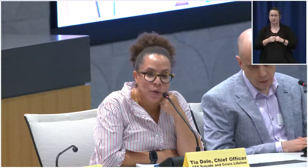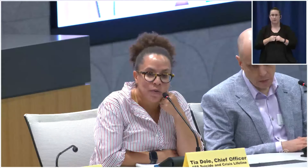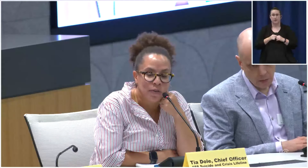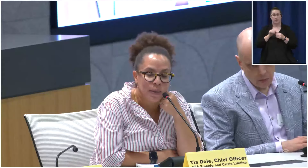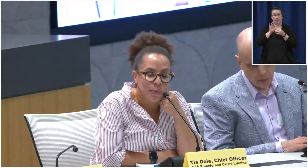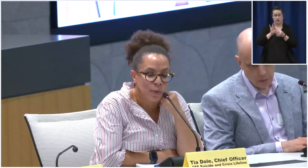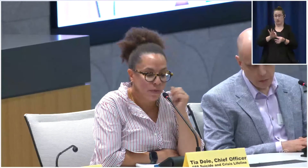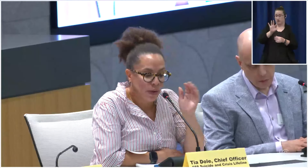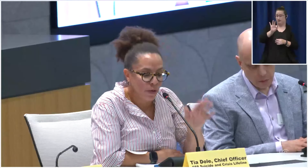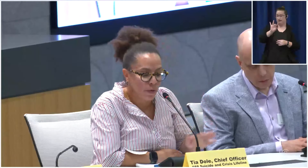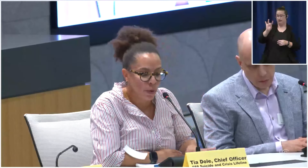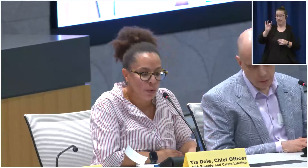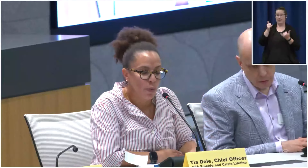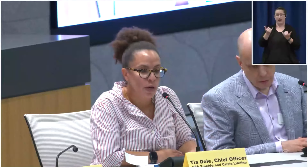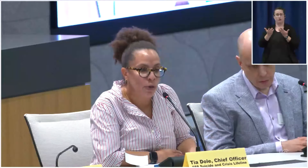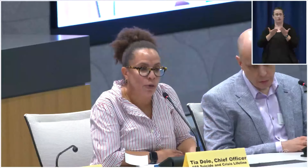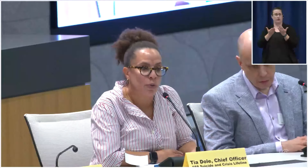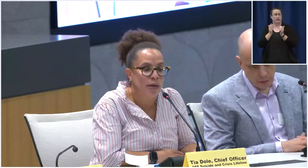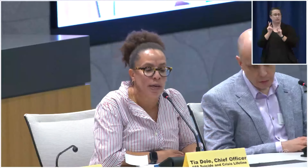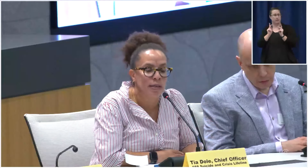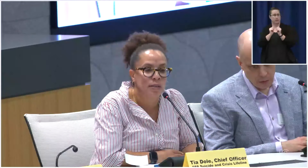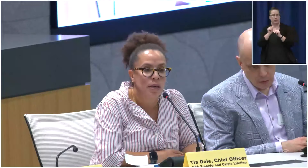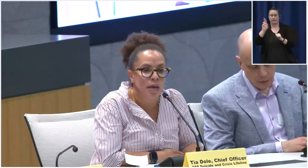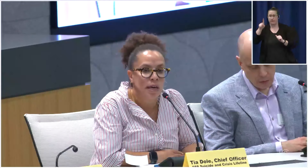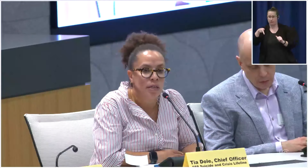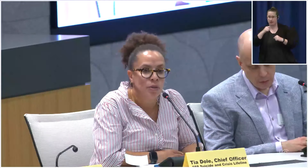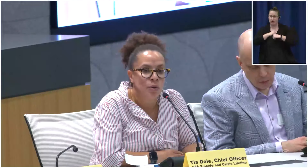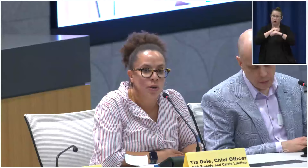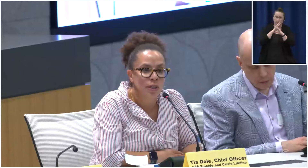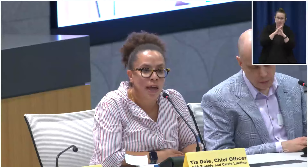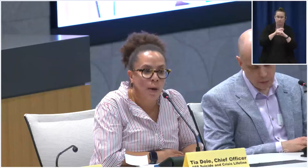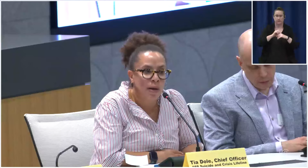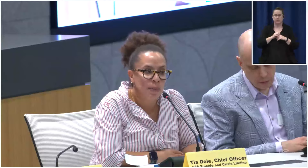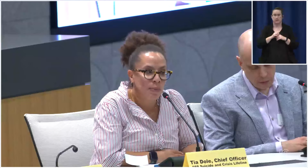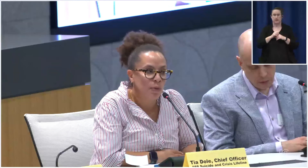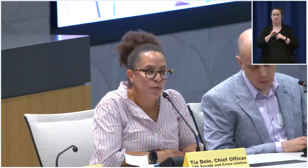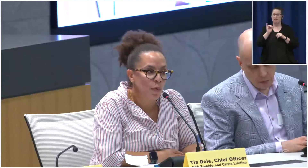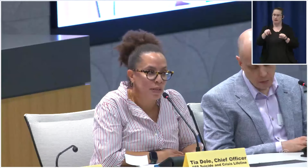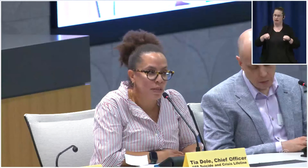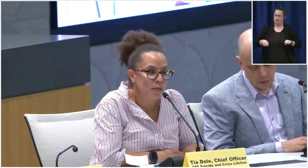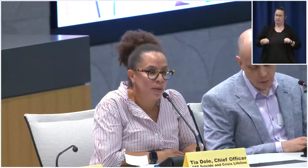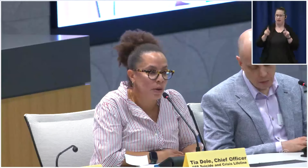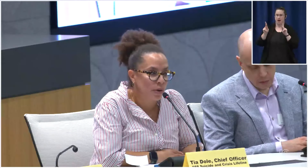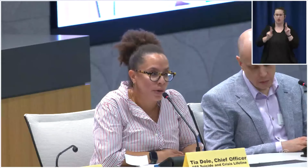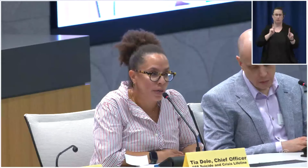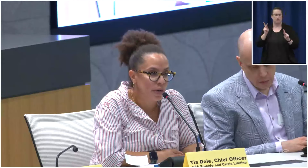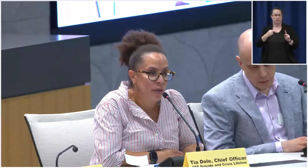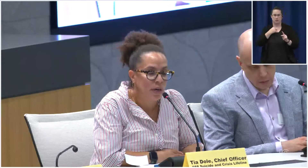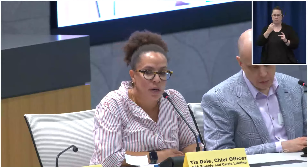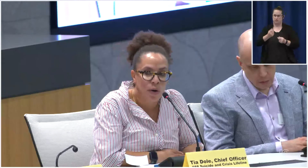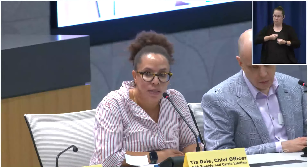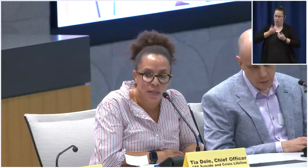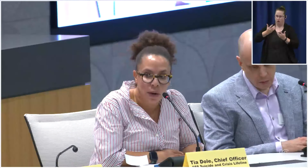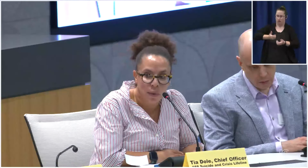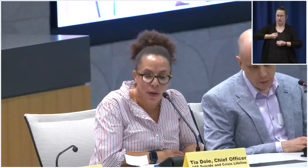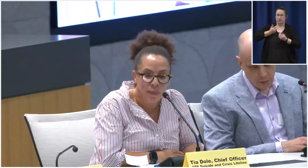THERE IS VERY LITTLE STORYTELLING AND INFORMATION AND RESEARCH BEING CONDUCTED WITH SUICIDE IN THE DEAF AND